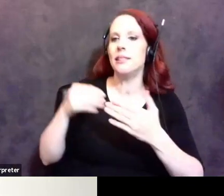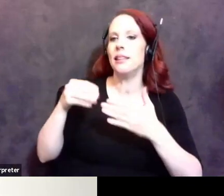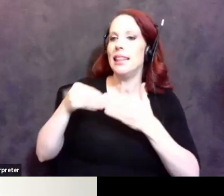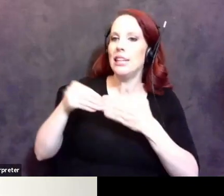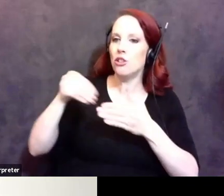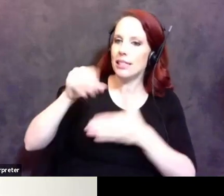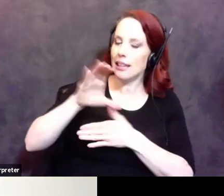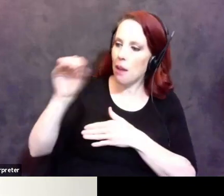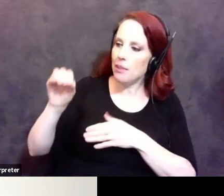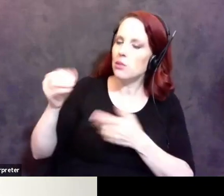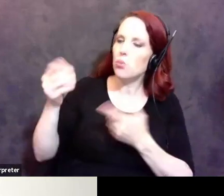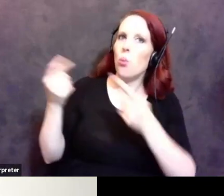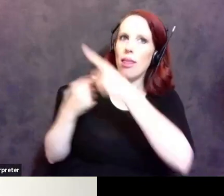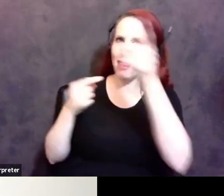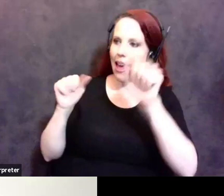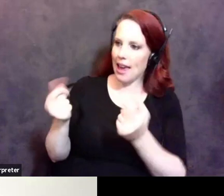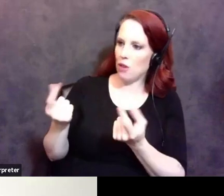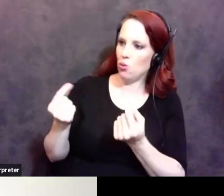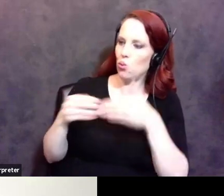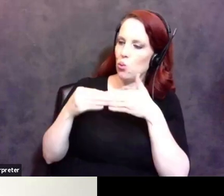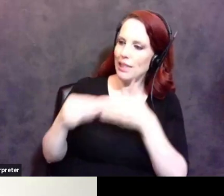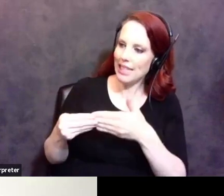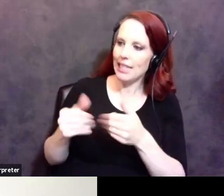empathy and be better allies for people with disabilities?